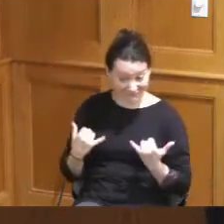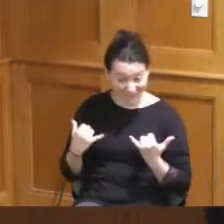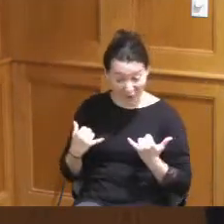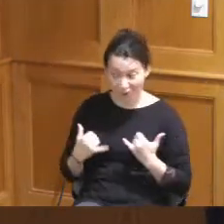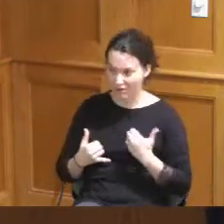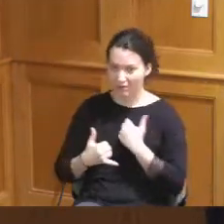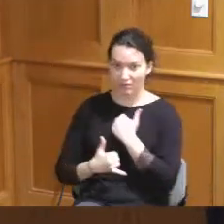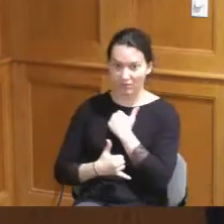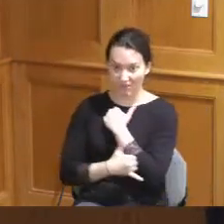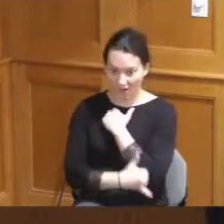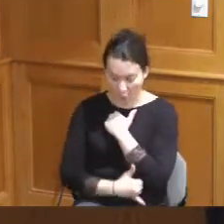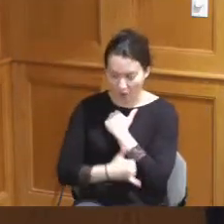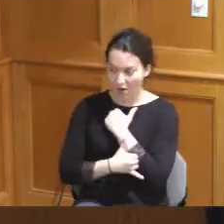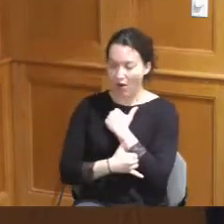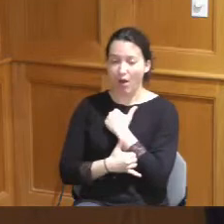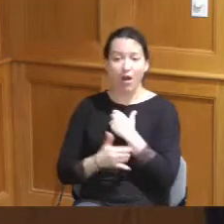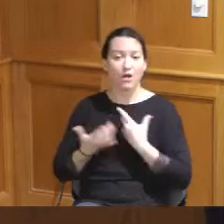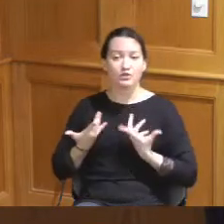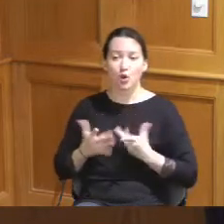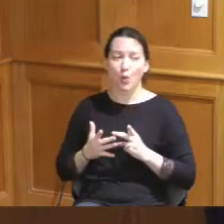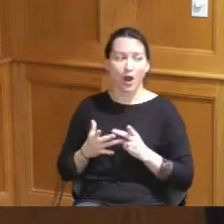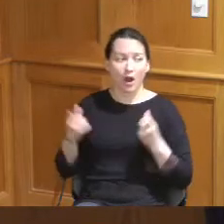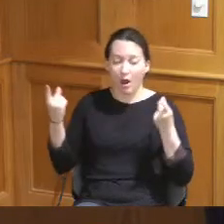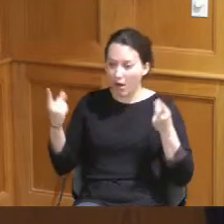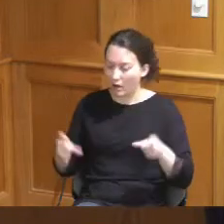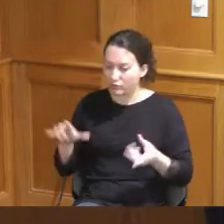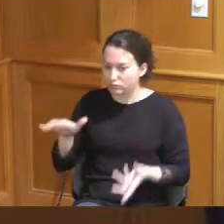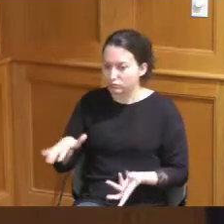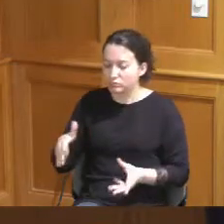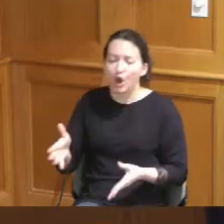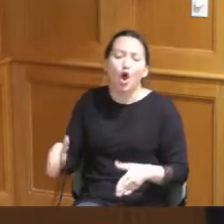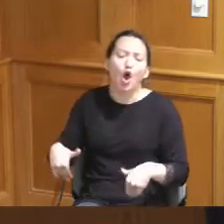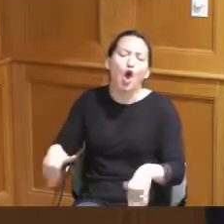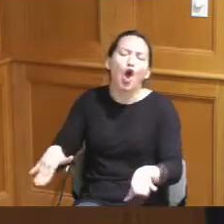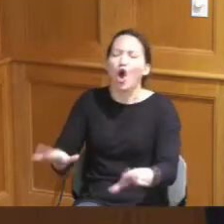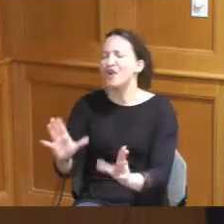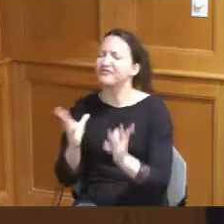the county I don't have that kind of deal where they're pushing us out yeah it looks nice and